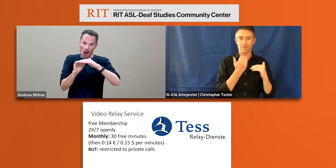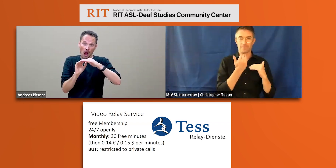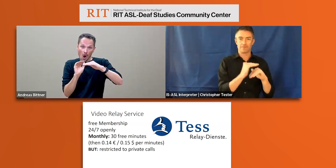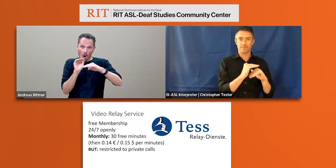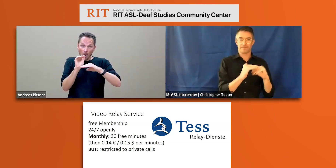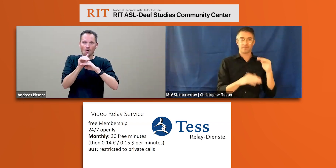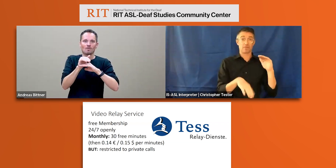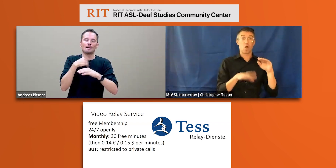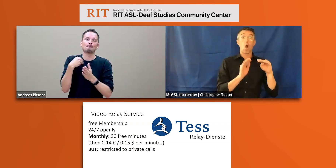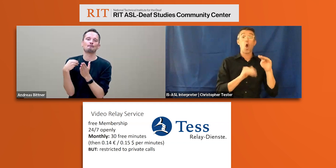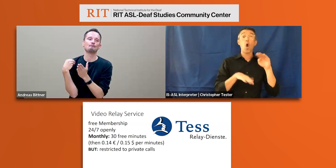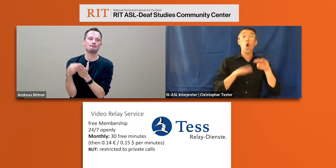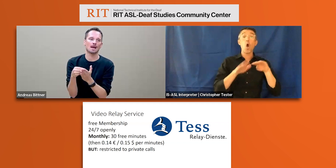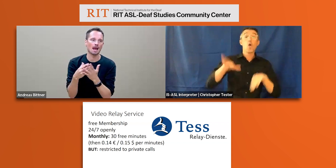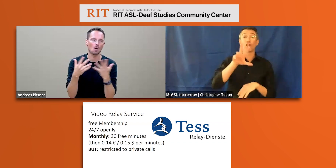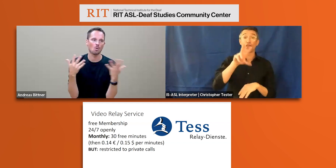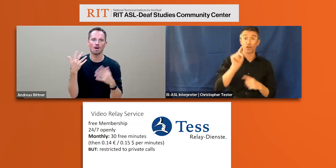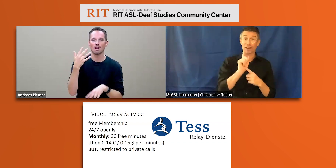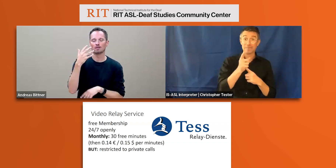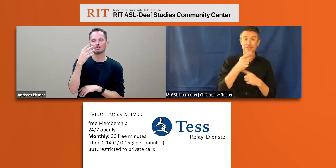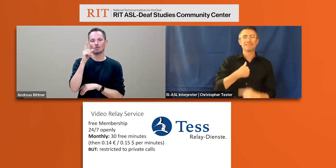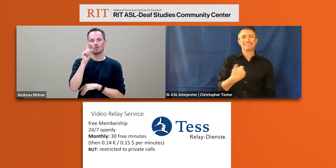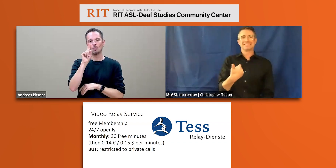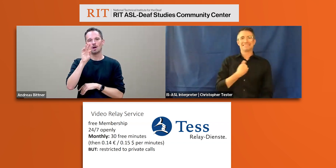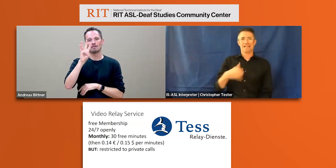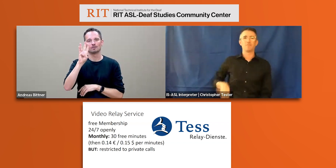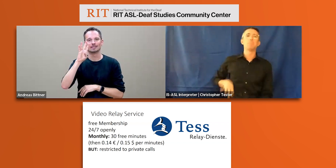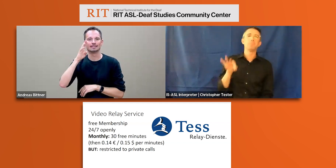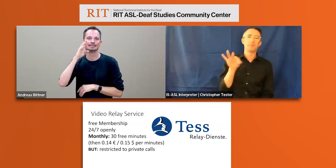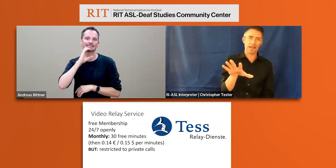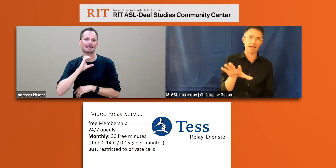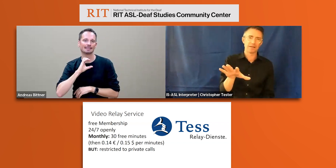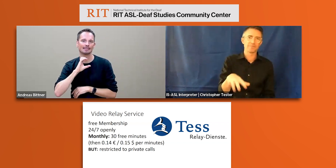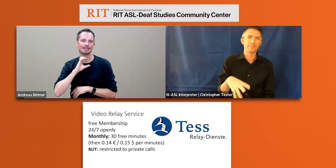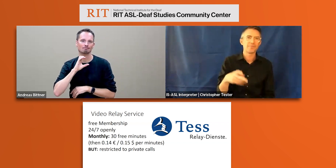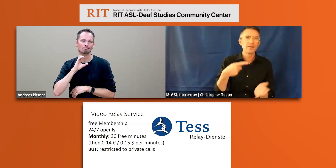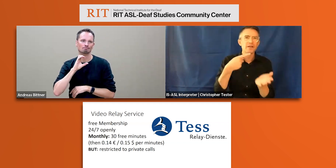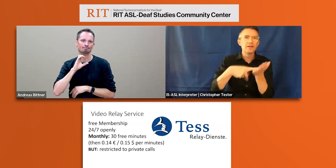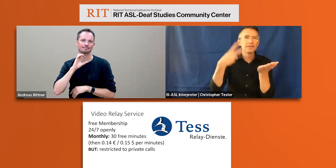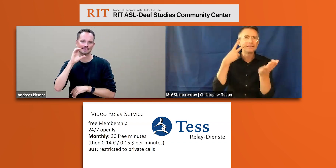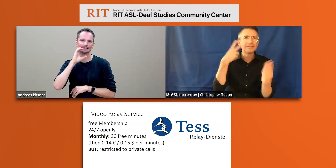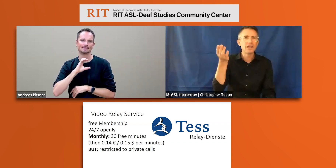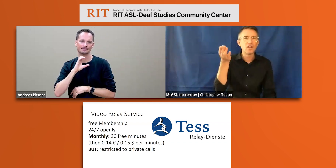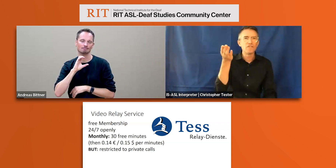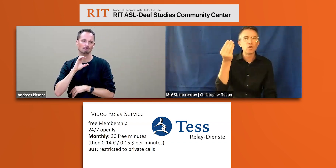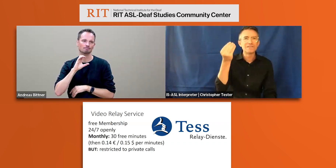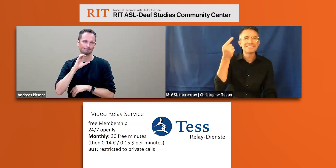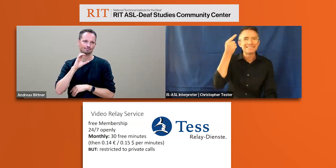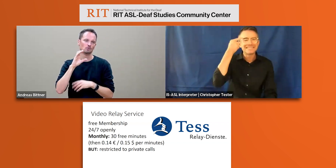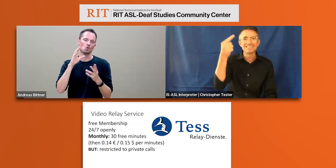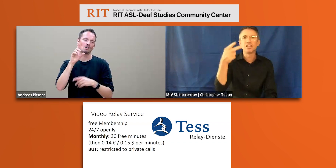And so, that's great! I have 30 minutes, but anything beyond 30 minutes, I have to pay for out of pocket.